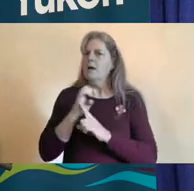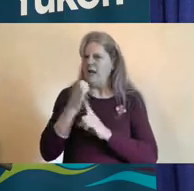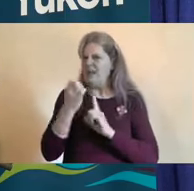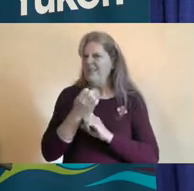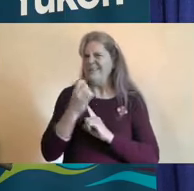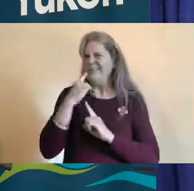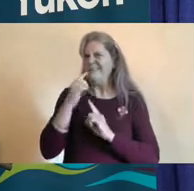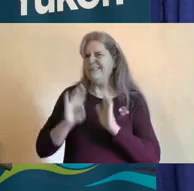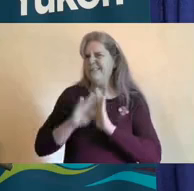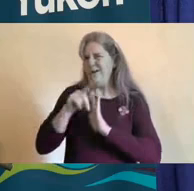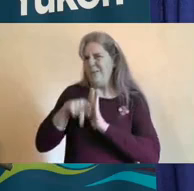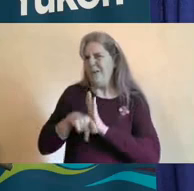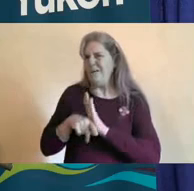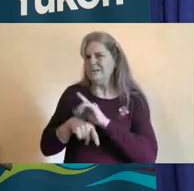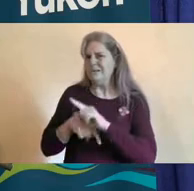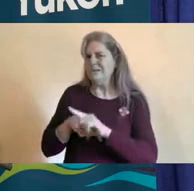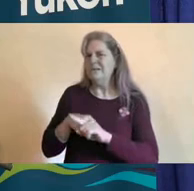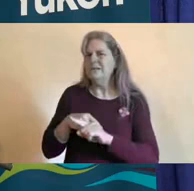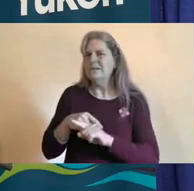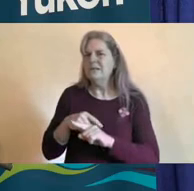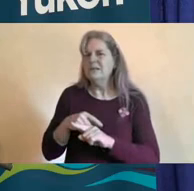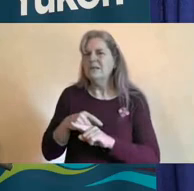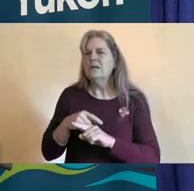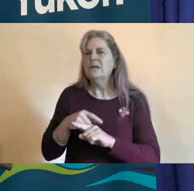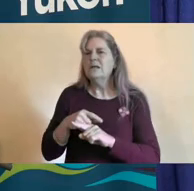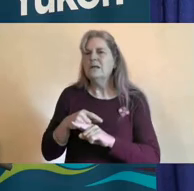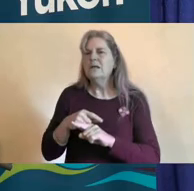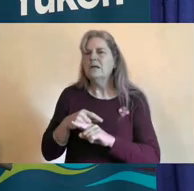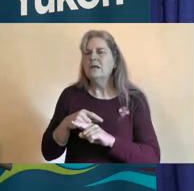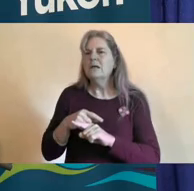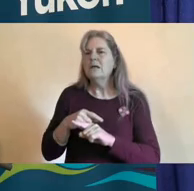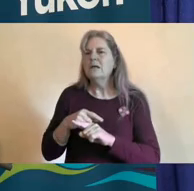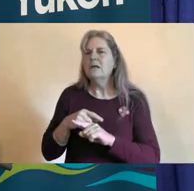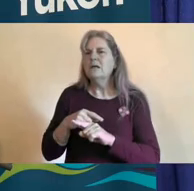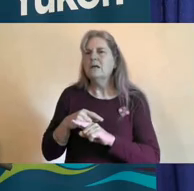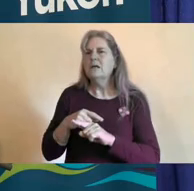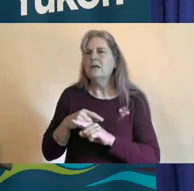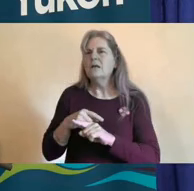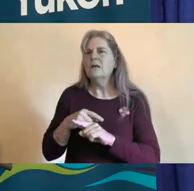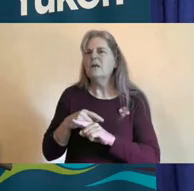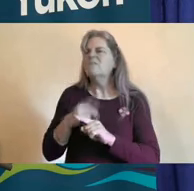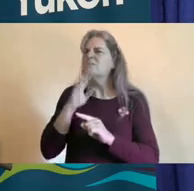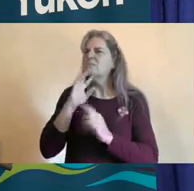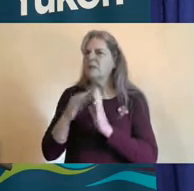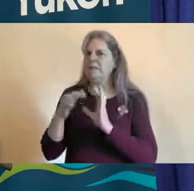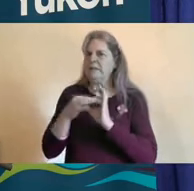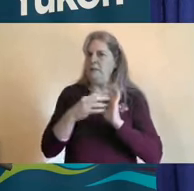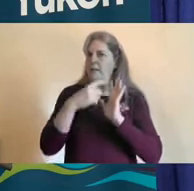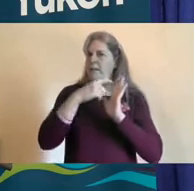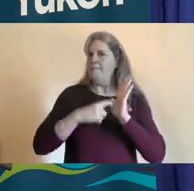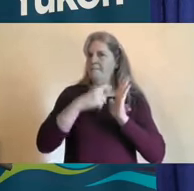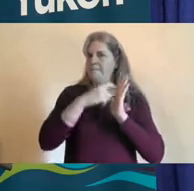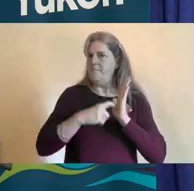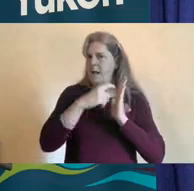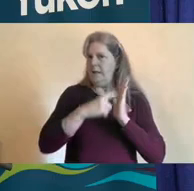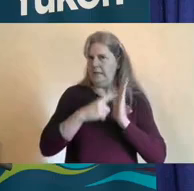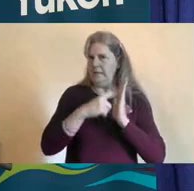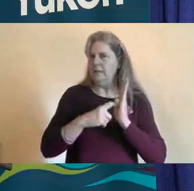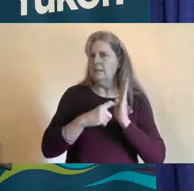just came out with, broadly, but right away there is immediate criticism. Whether or not mining has a role, developing there.